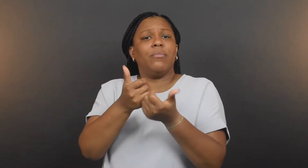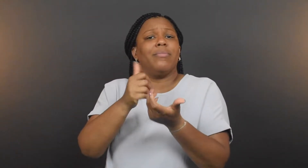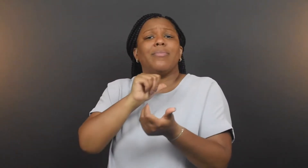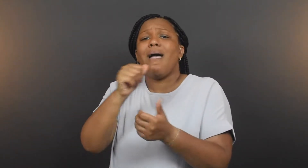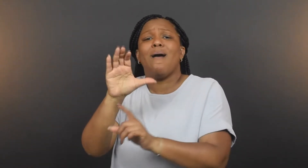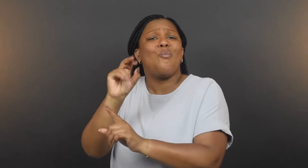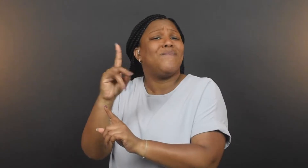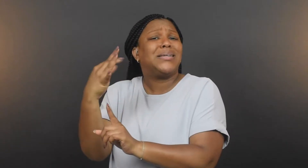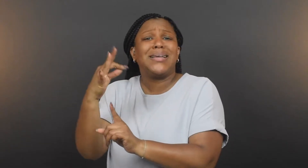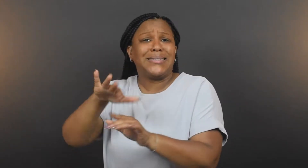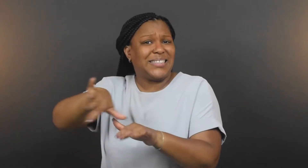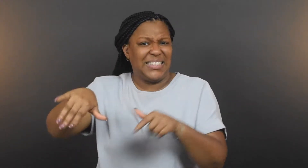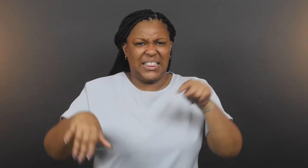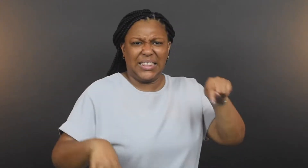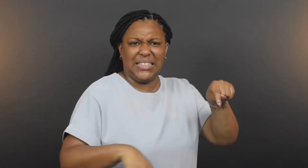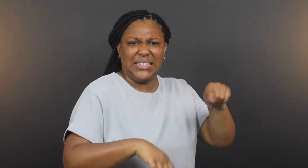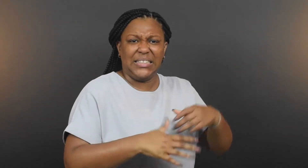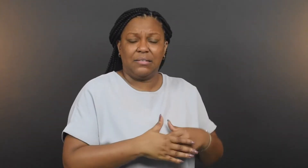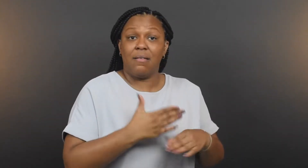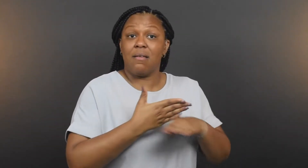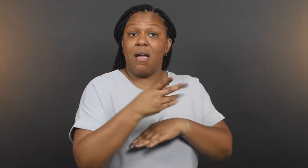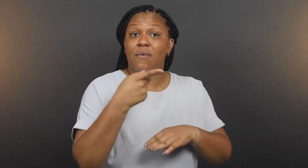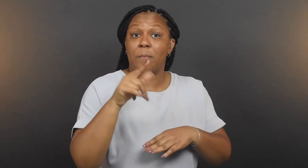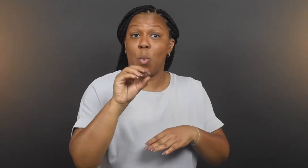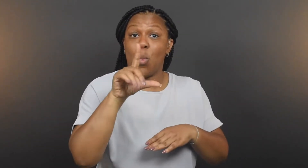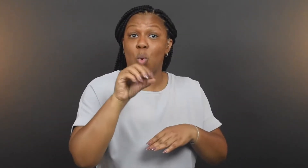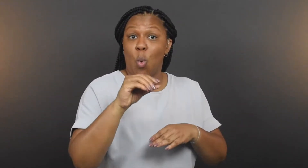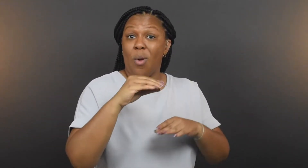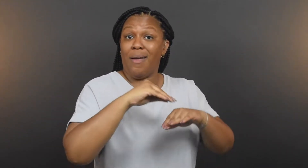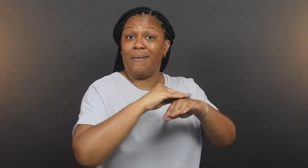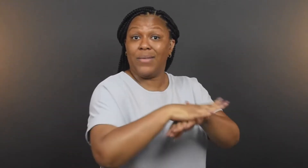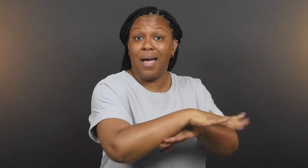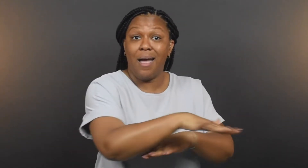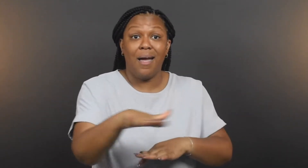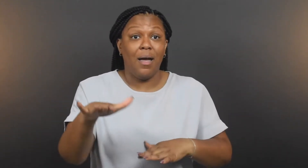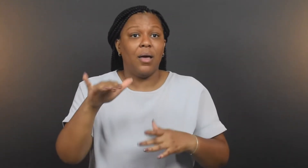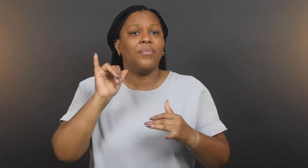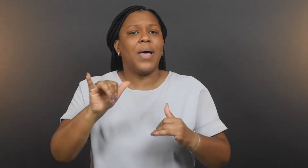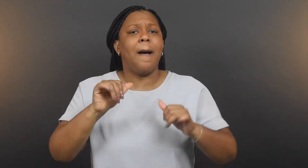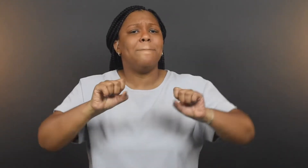spinal cord and causes paralysis, polio is more straightforward than COVID-19.